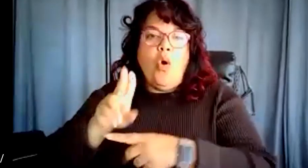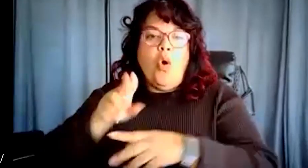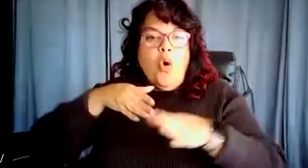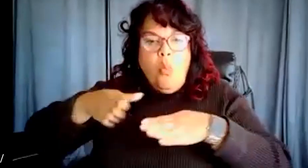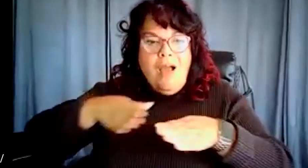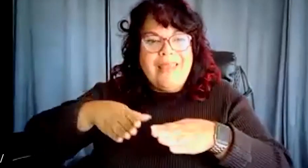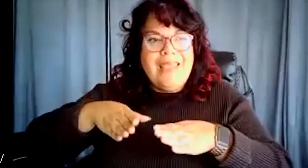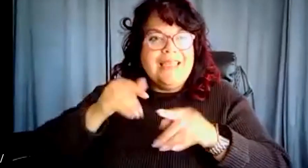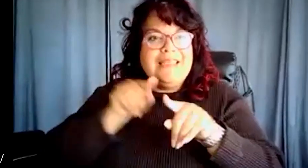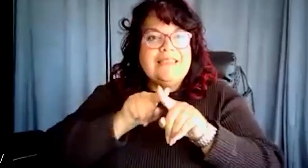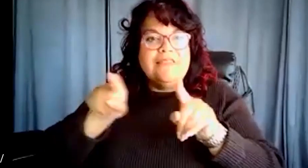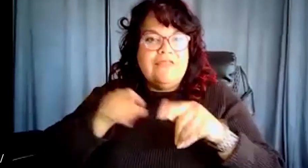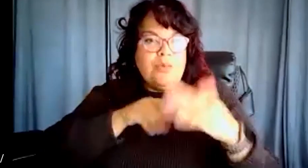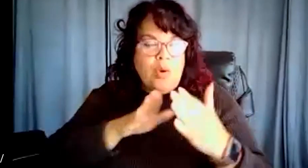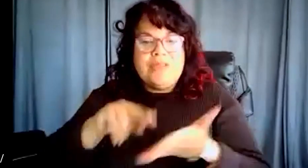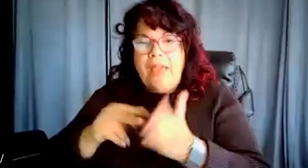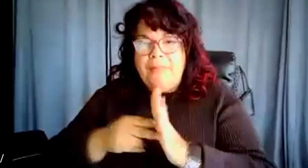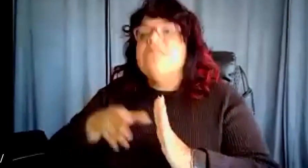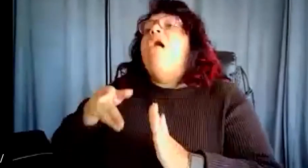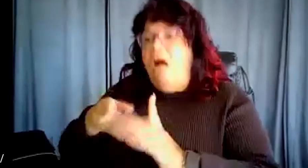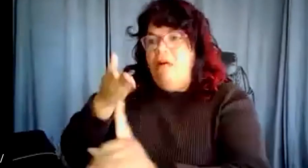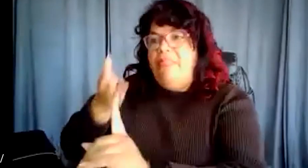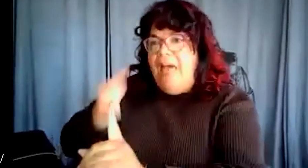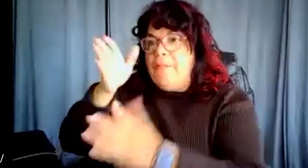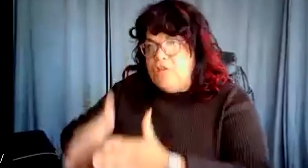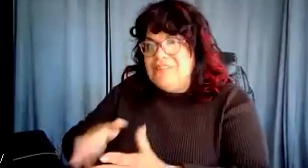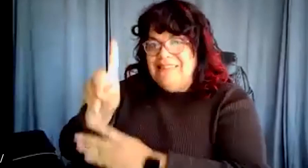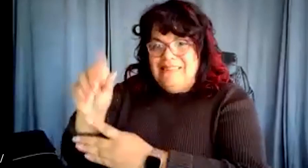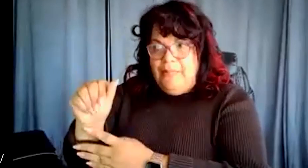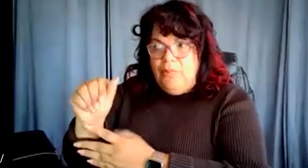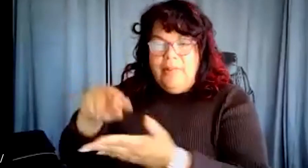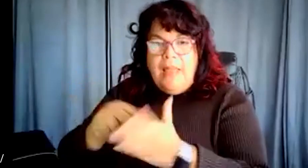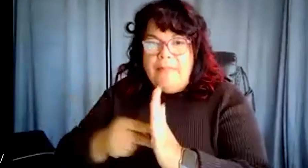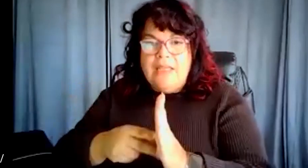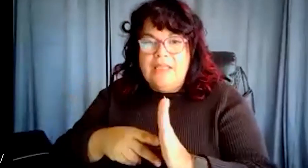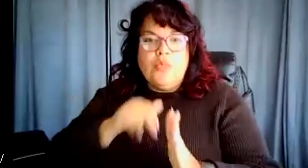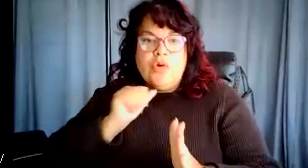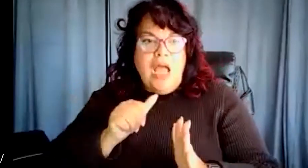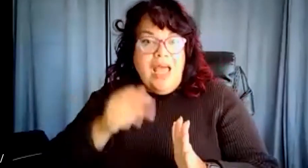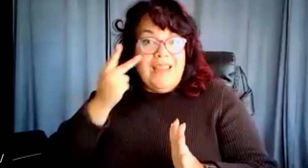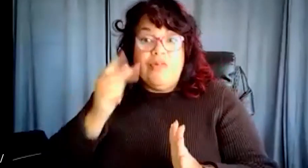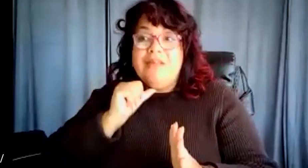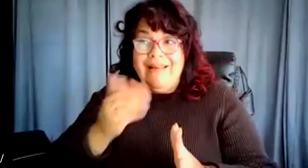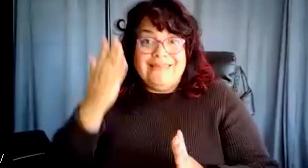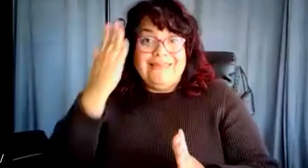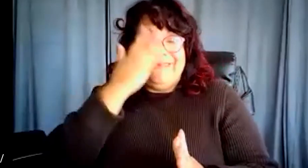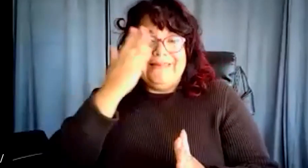Oh, that to us means disability. But we don't hold space for the fact that sometimes, disability does not look like anything.